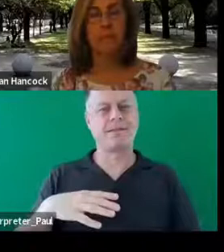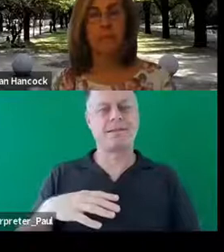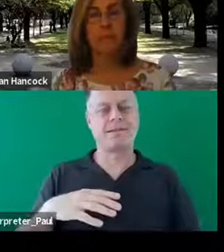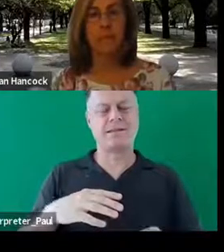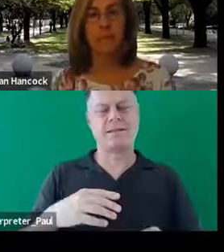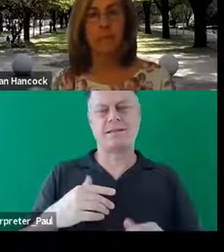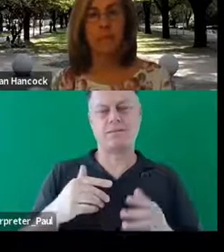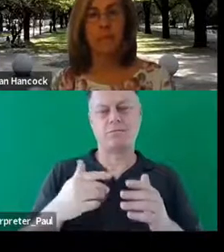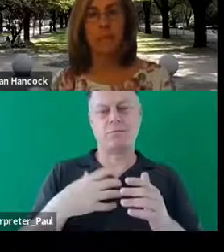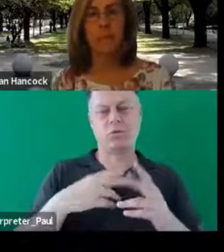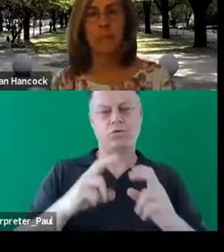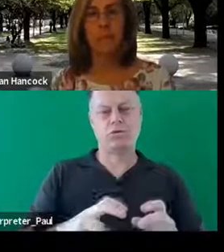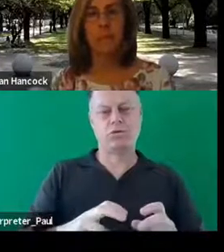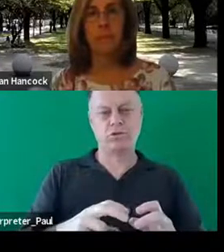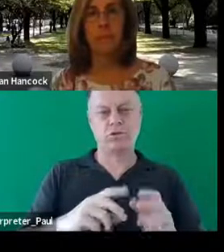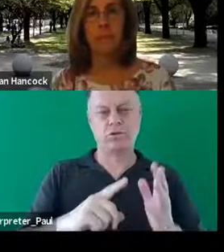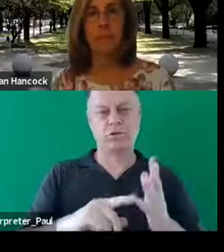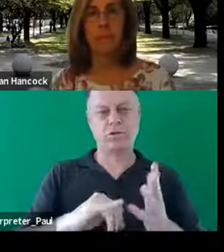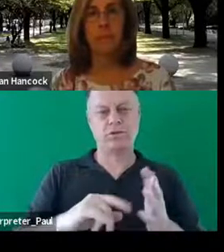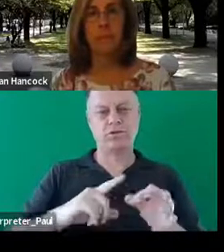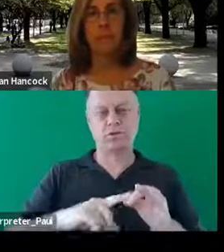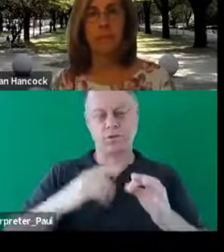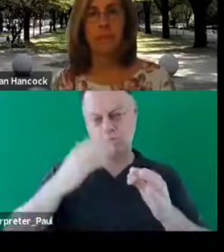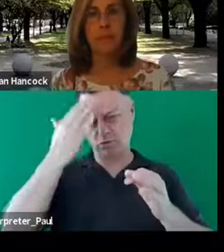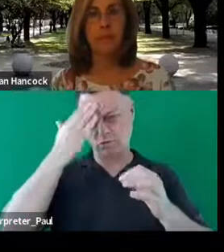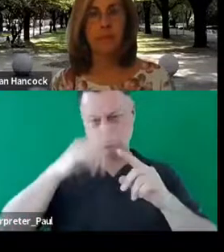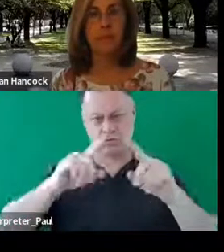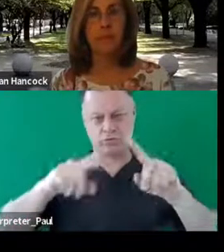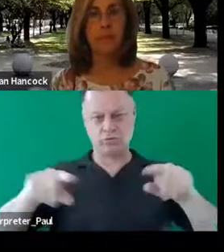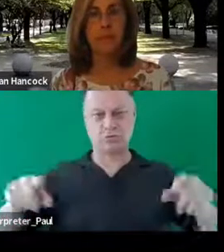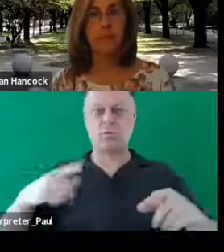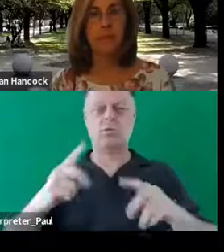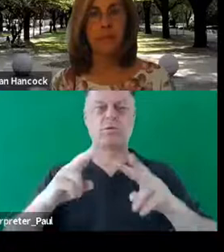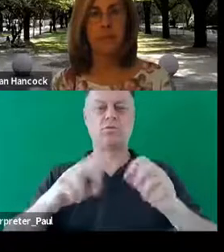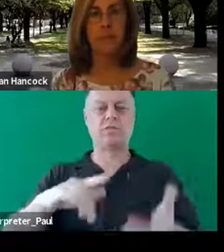and your diversity is one of our themes in one of our research centres. So it’s something that